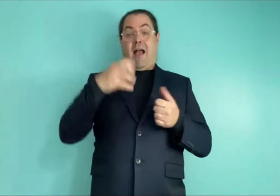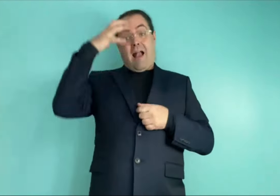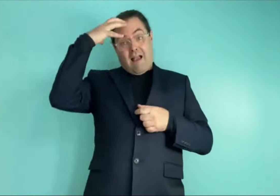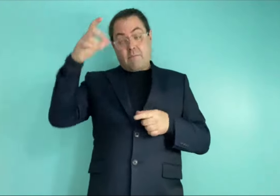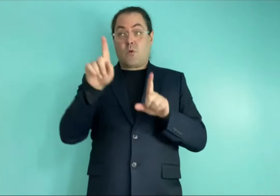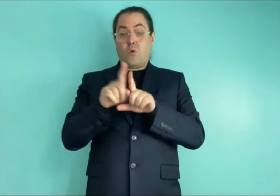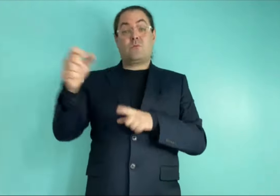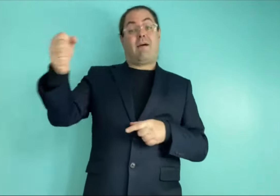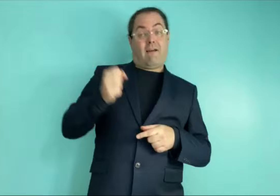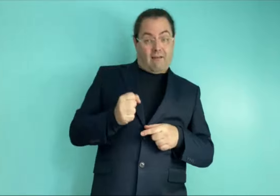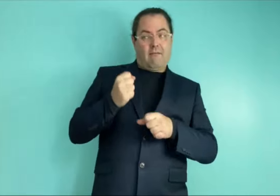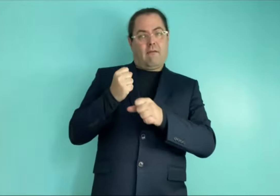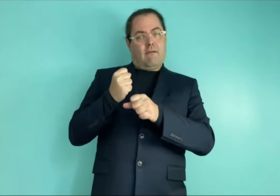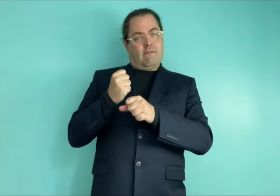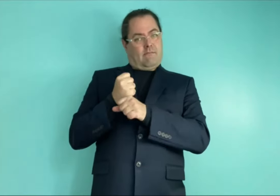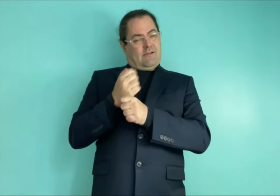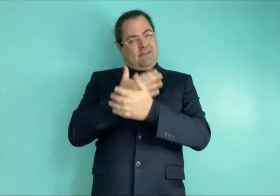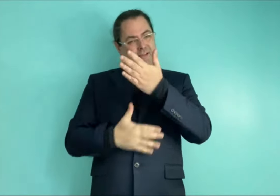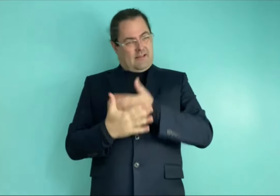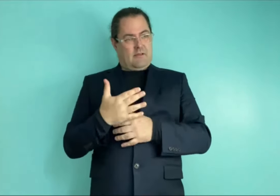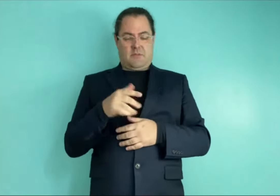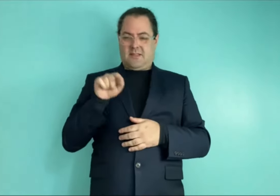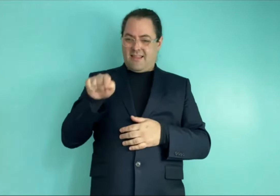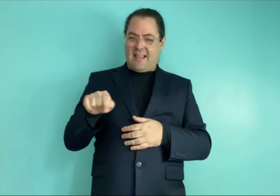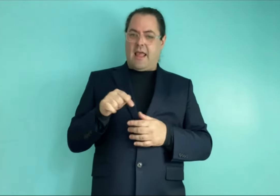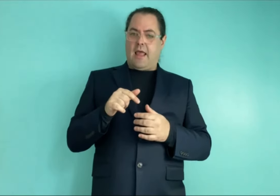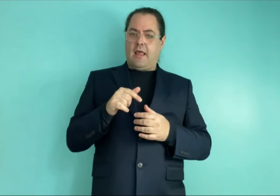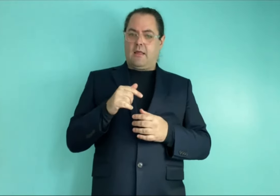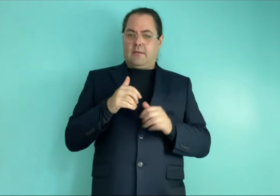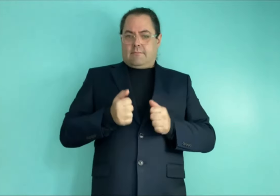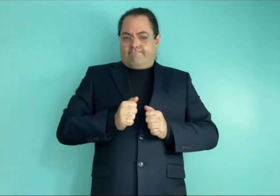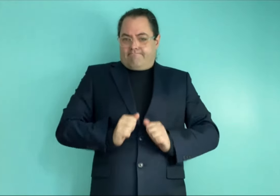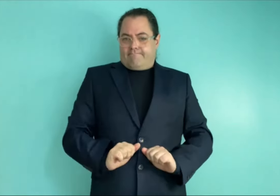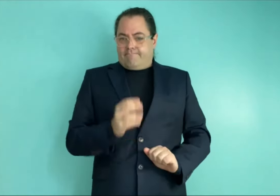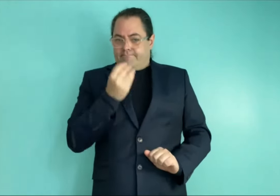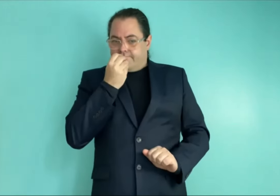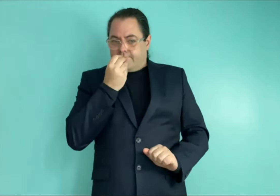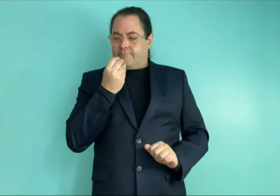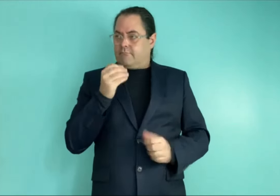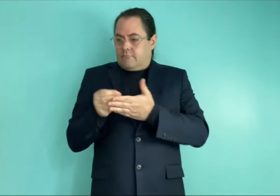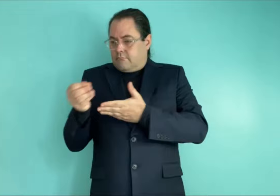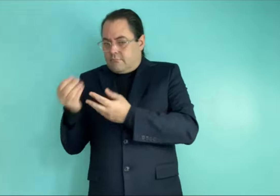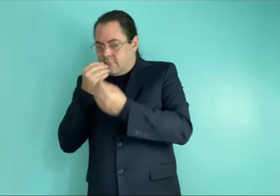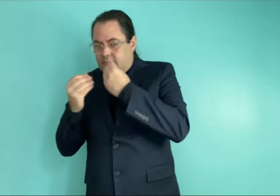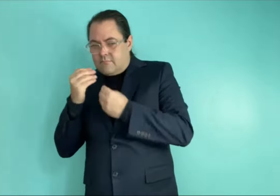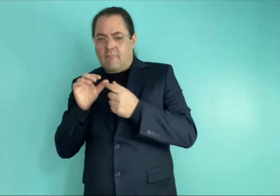you are dealing with need with hunger, with a, with everything that surrounds the whole